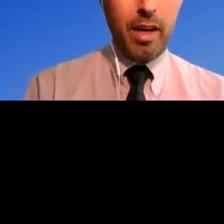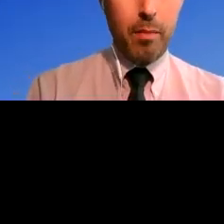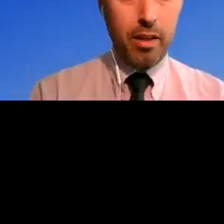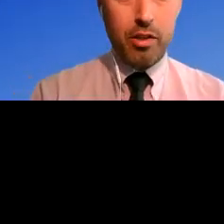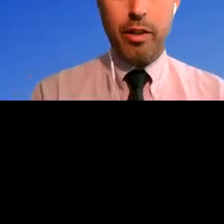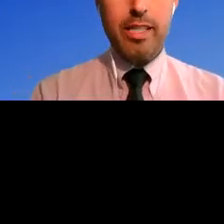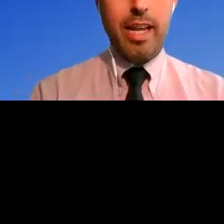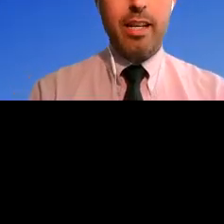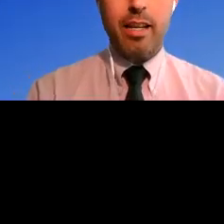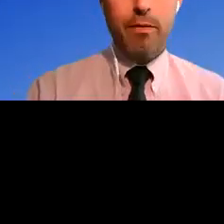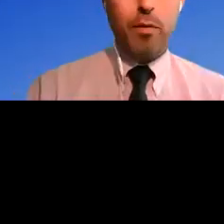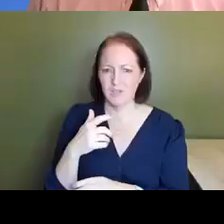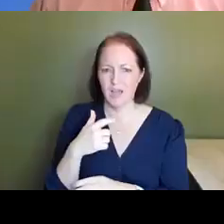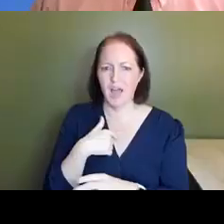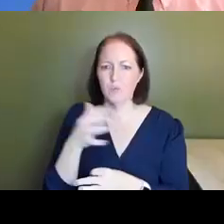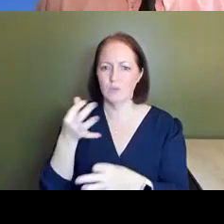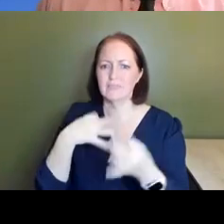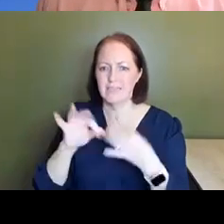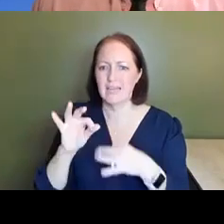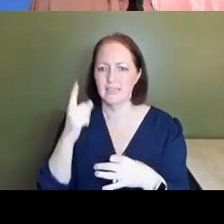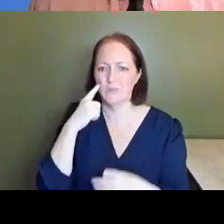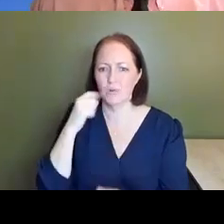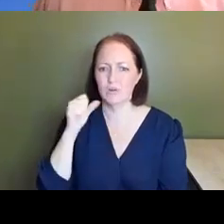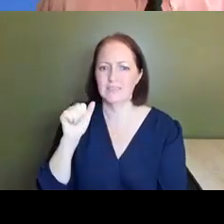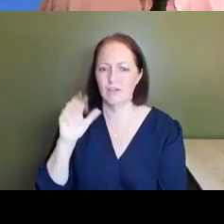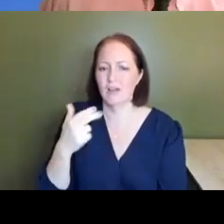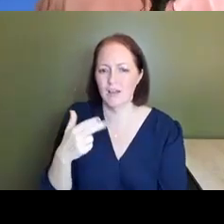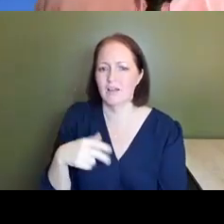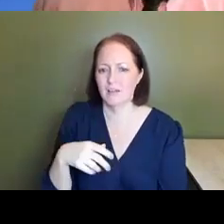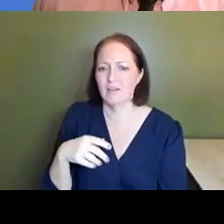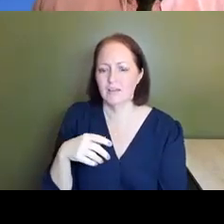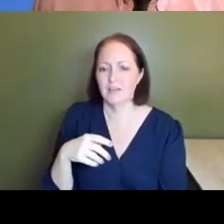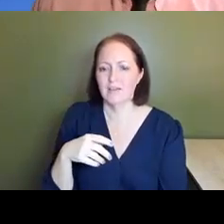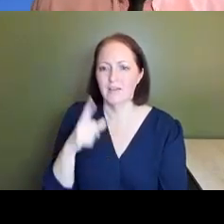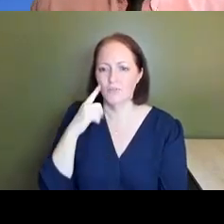I’m gonna actually going to stand in for Sarah for this for the next couple of slides.